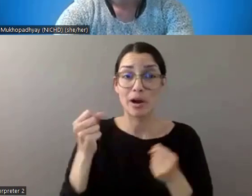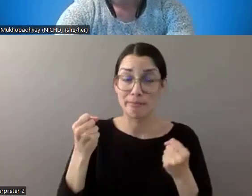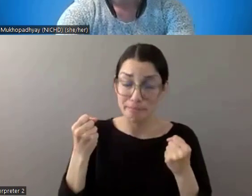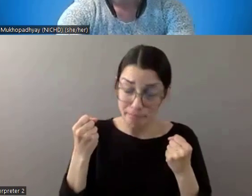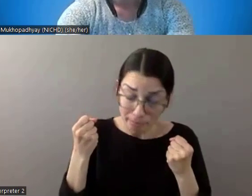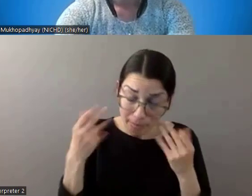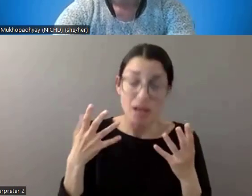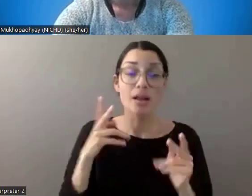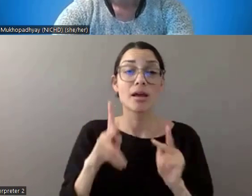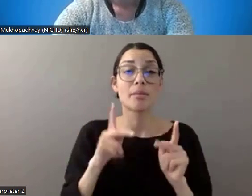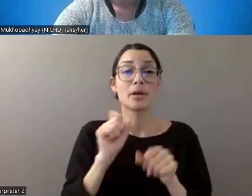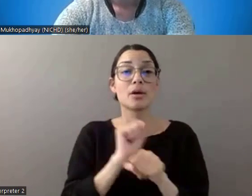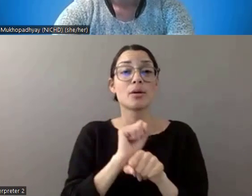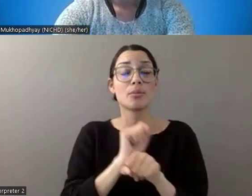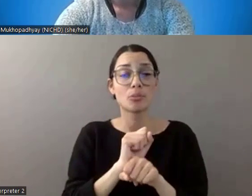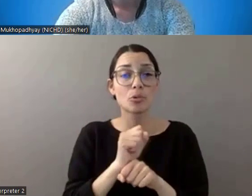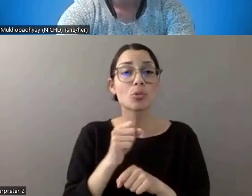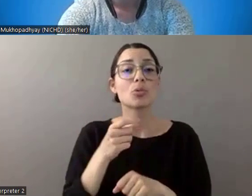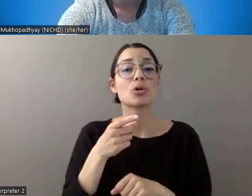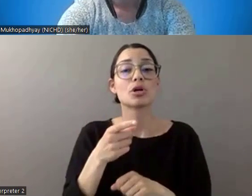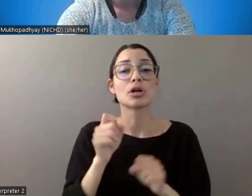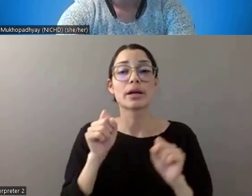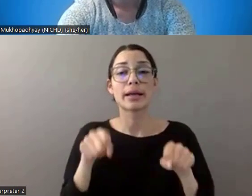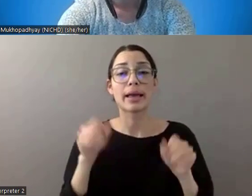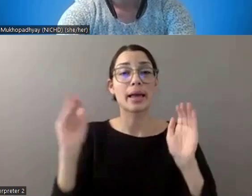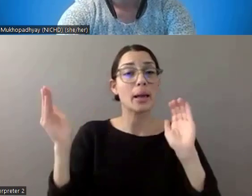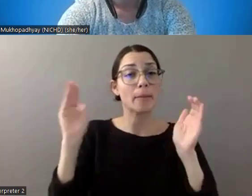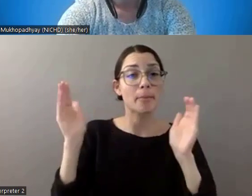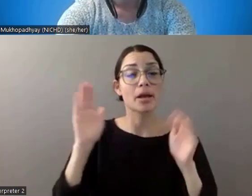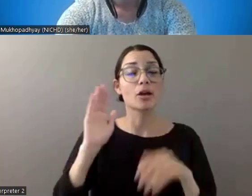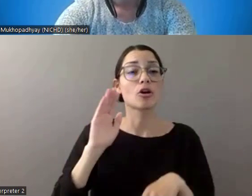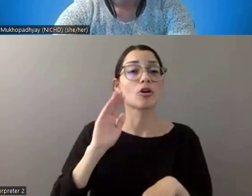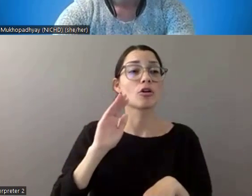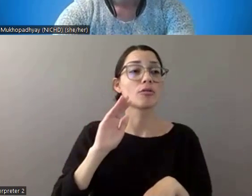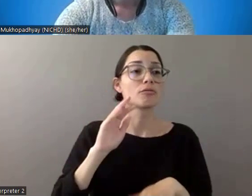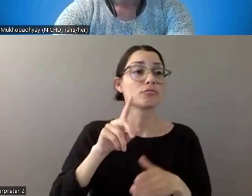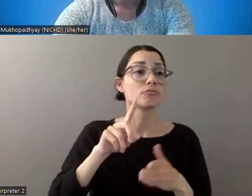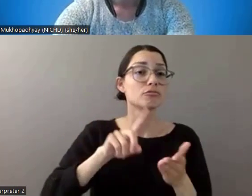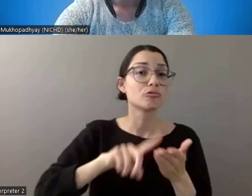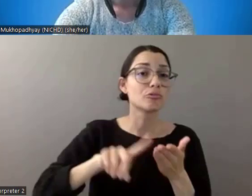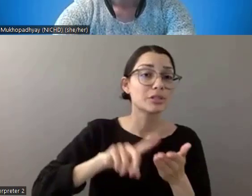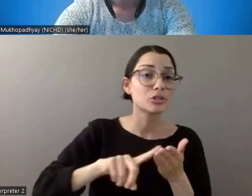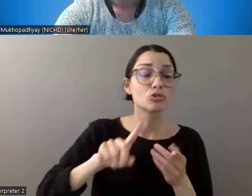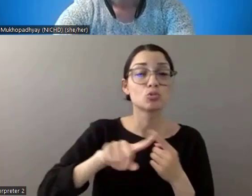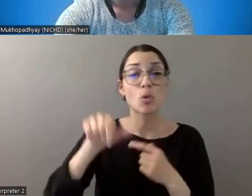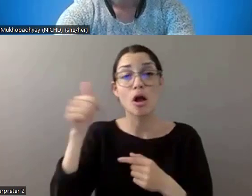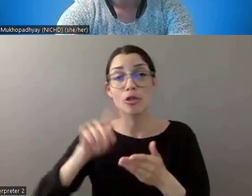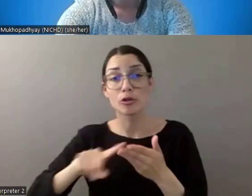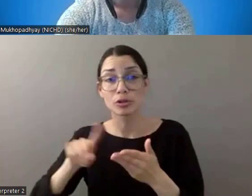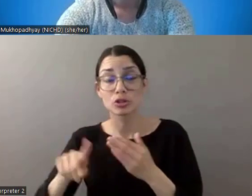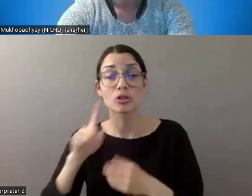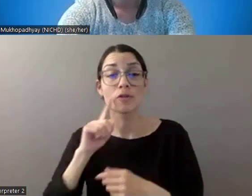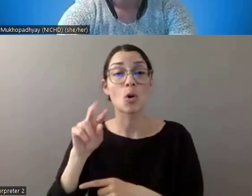compares to other research that's being done in that field. For the R15, you really want to make the student engagement meaningful.